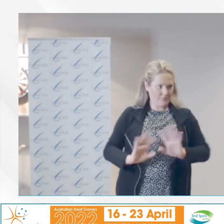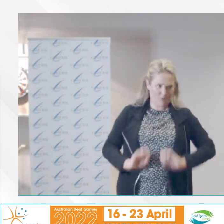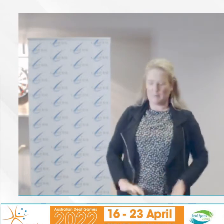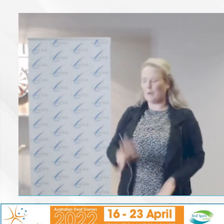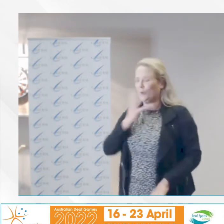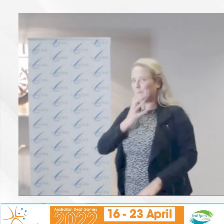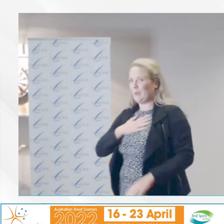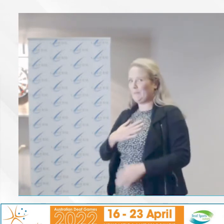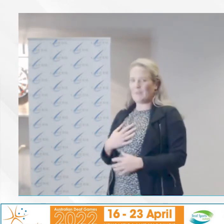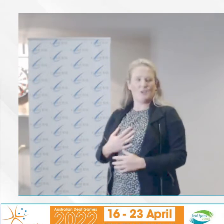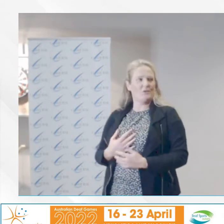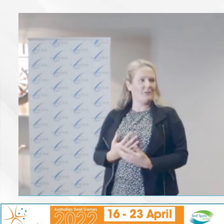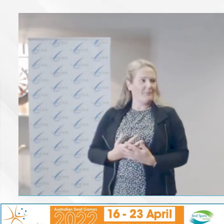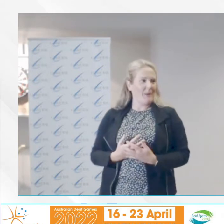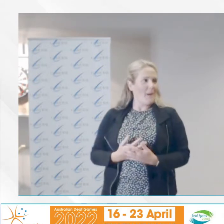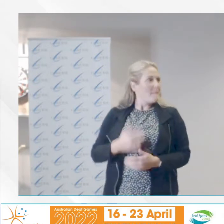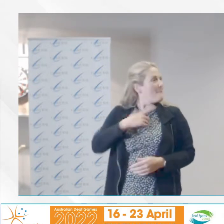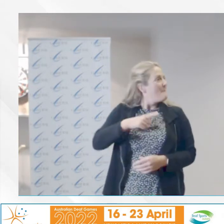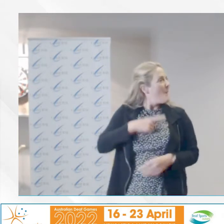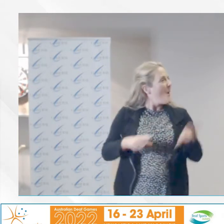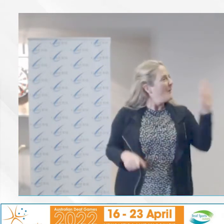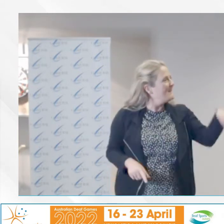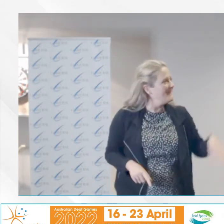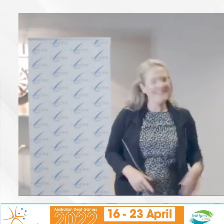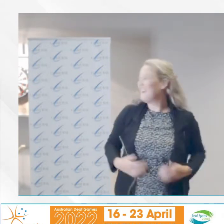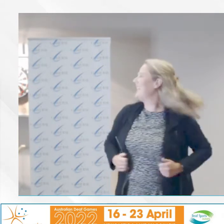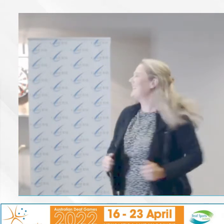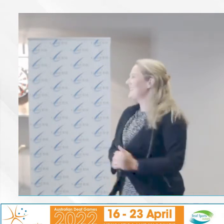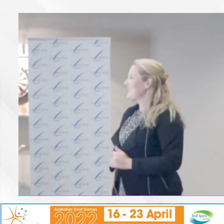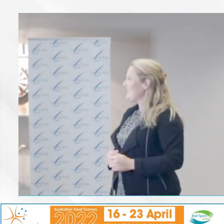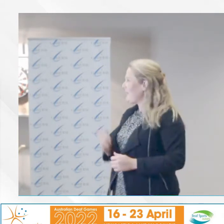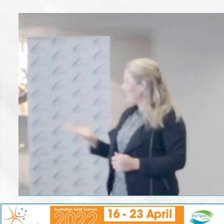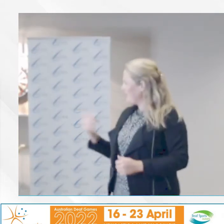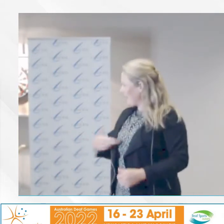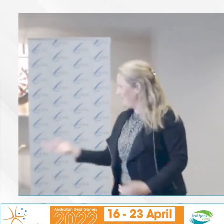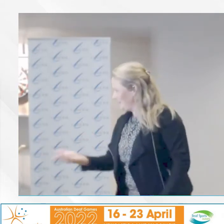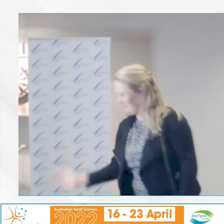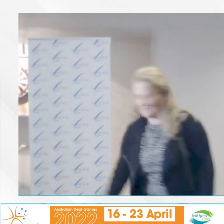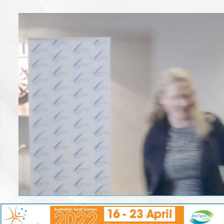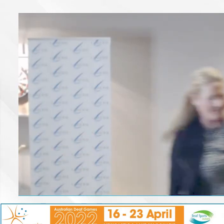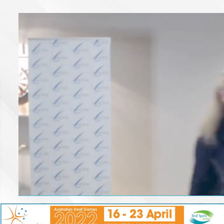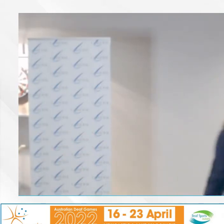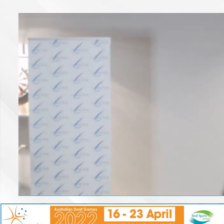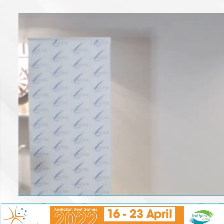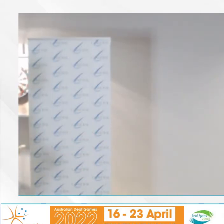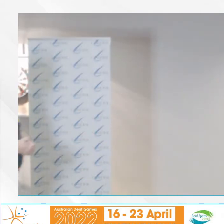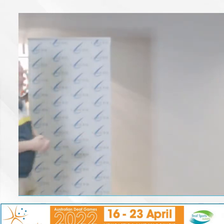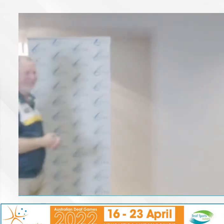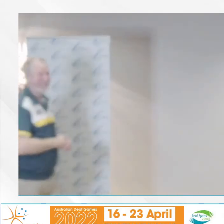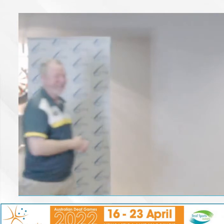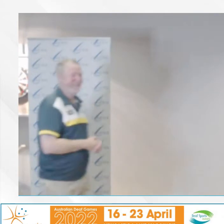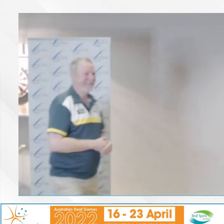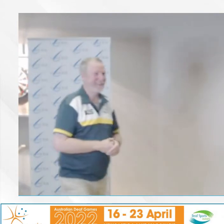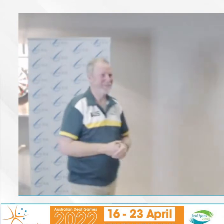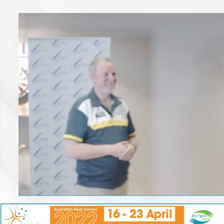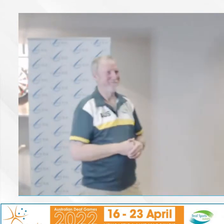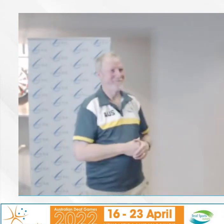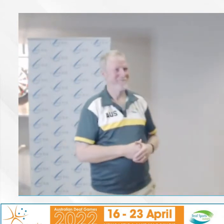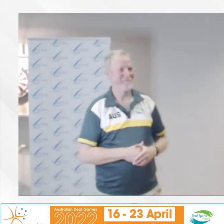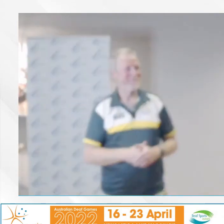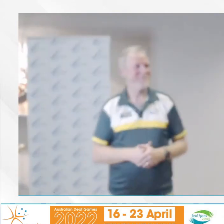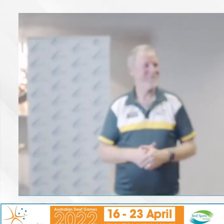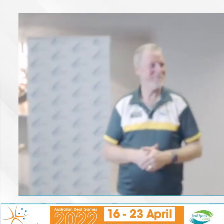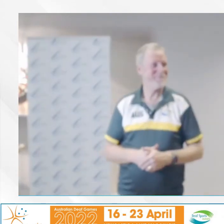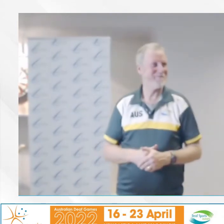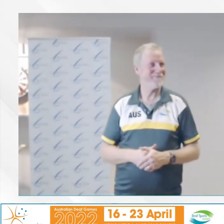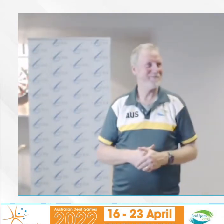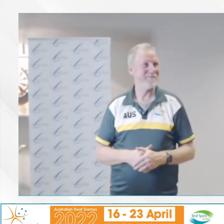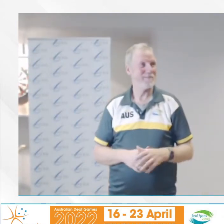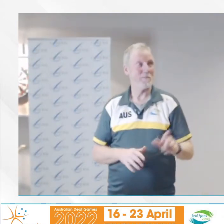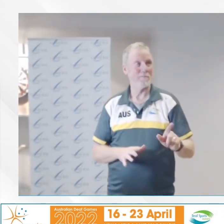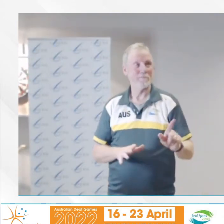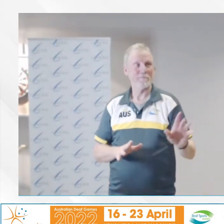or not organising that or maybe i should have said anything